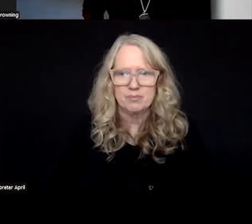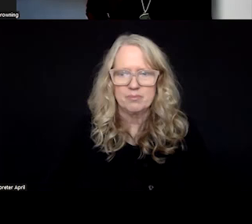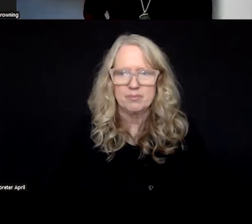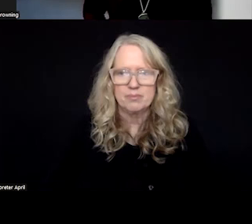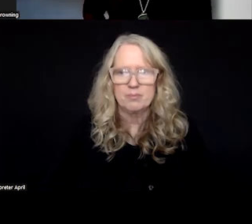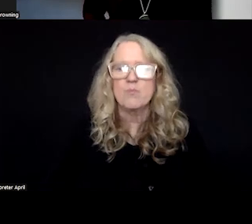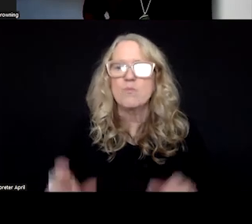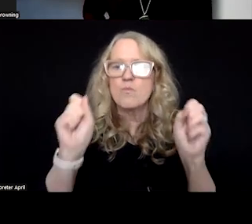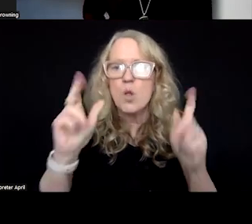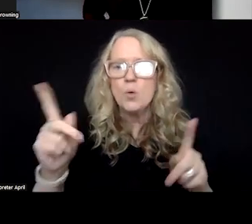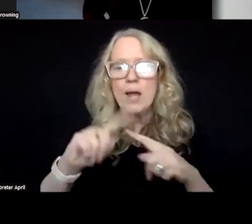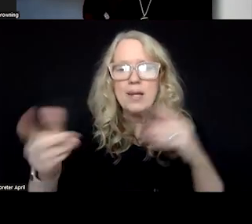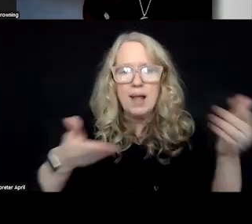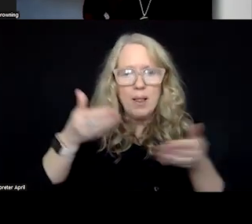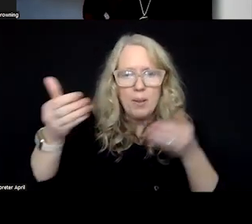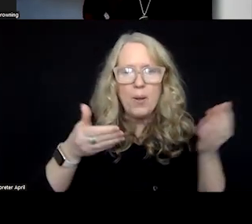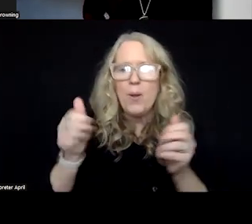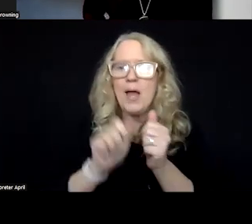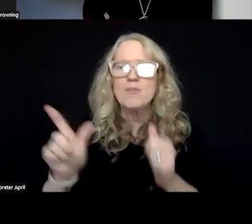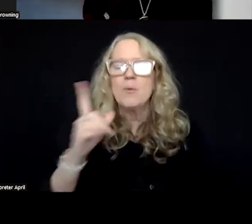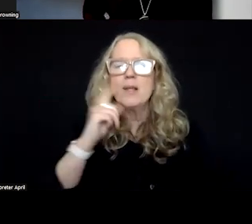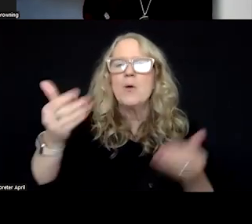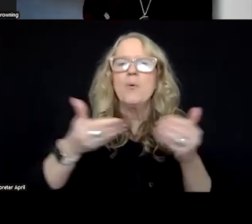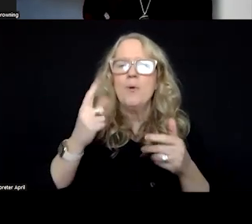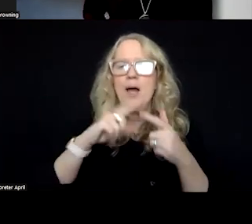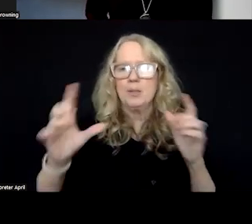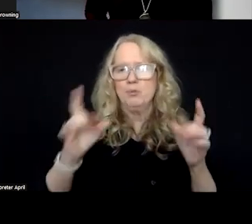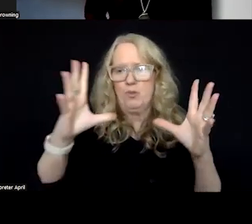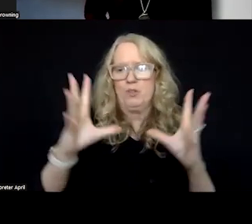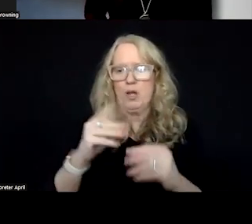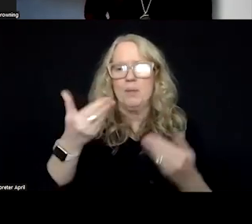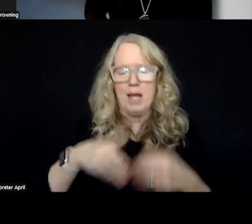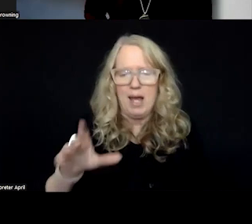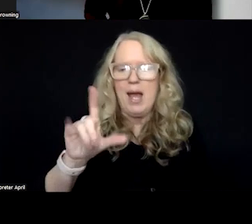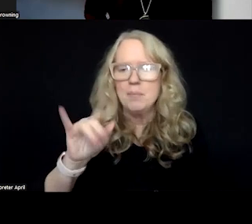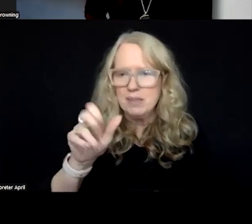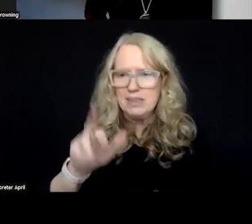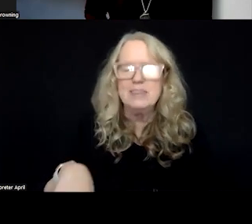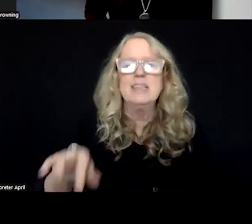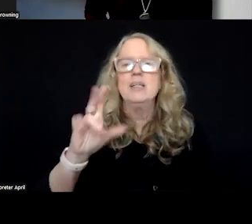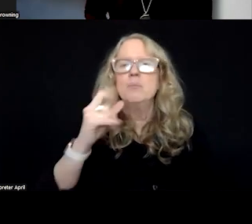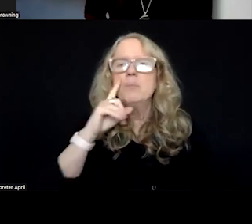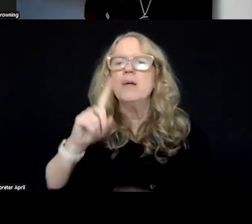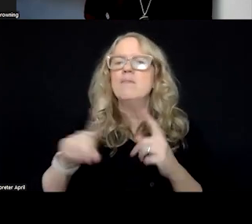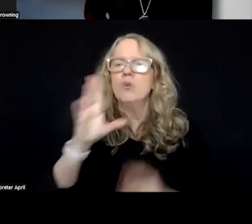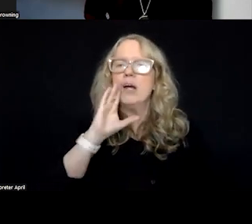ALL RIGHT. HELLO, WELCOME TO THE CRISIS JAM. I AM LINDSEY. BROWNING. THE DIRECTOR OF MEDICAID FOR THE ASSOCIATION OF